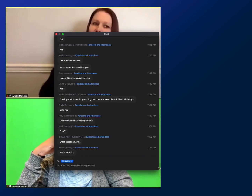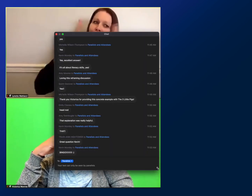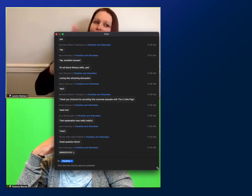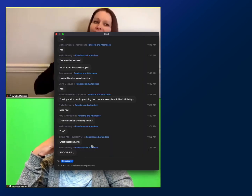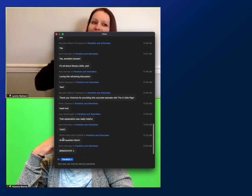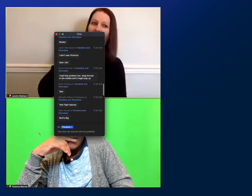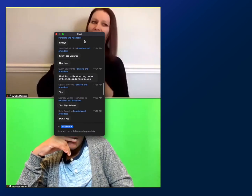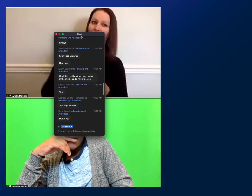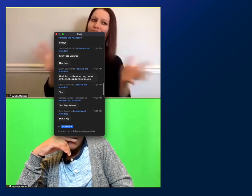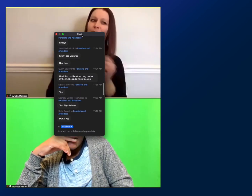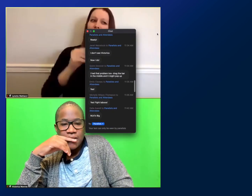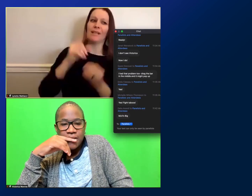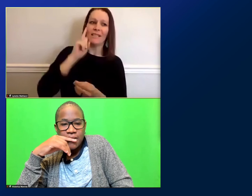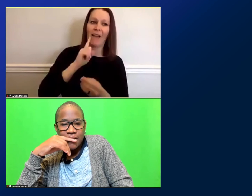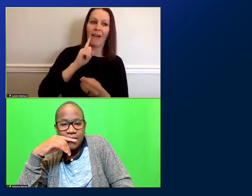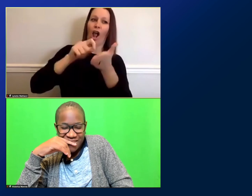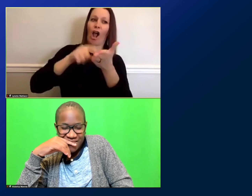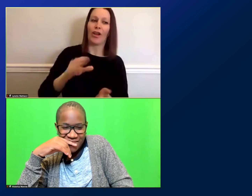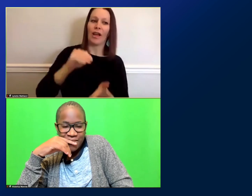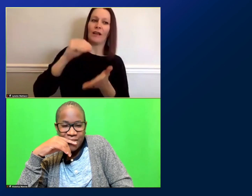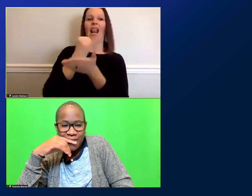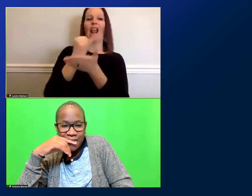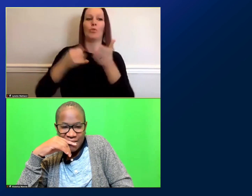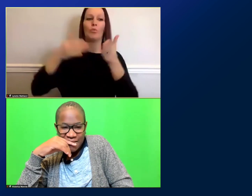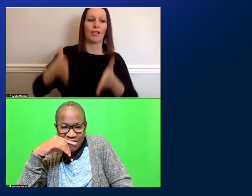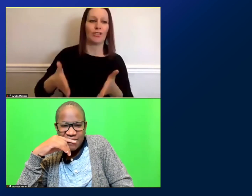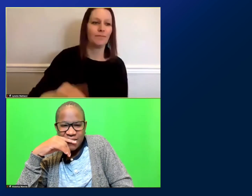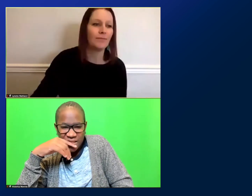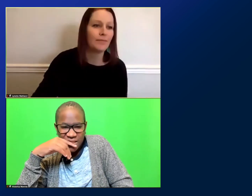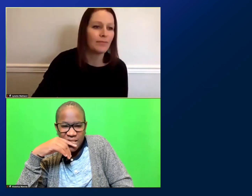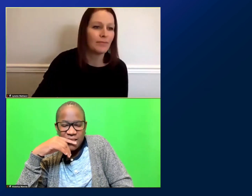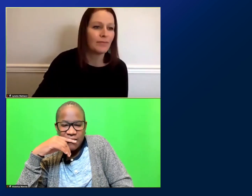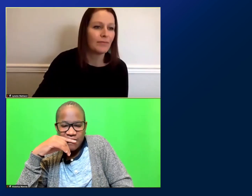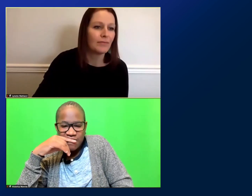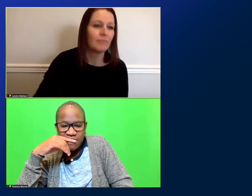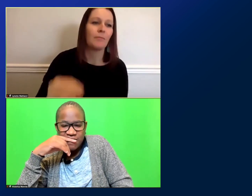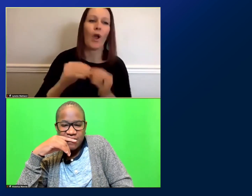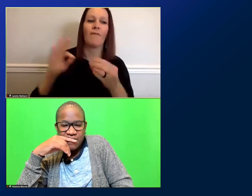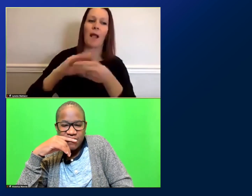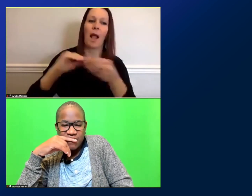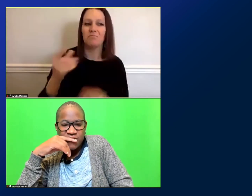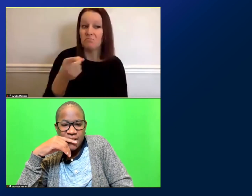do you think there should be more artists deaf artists and deaf illustrators um that are being